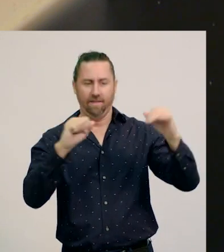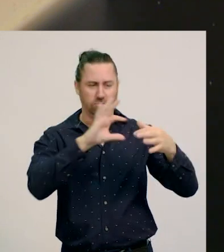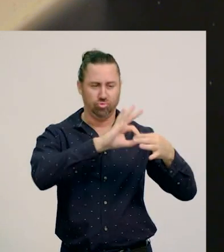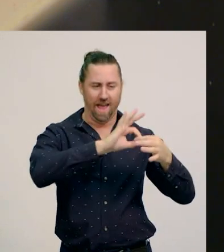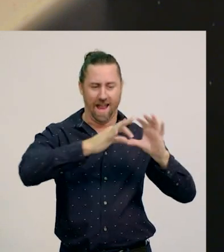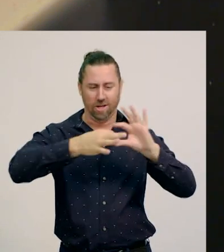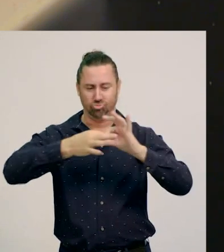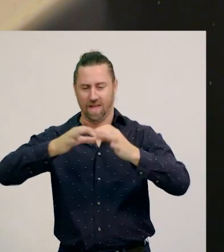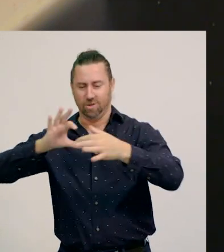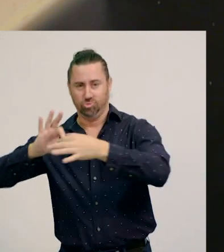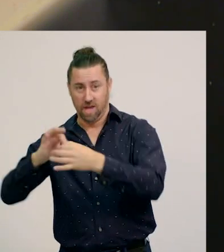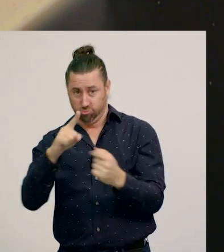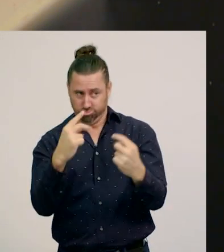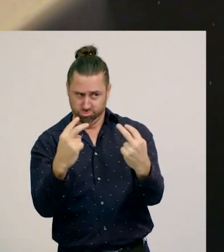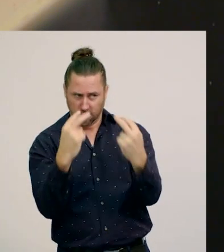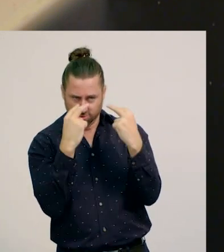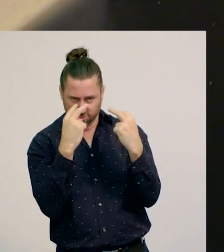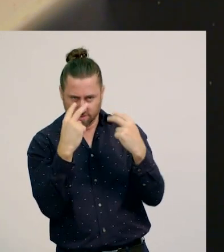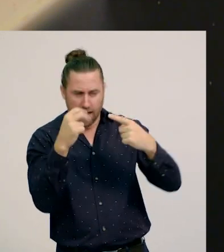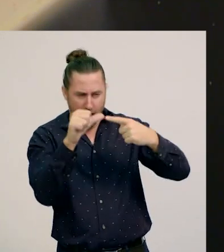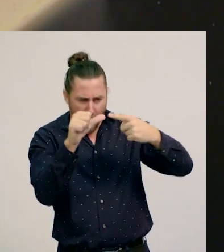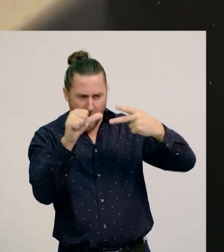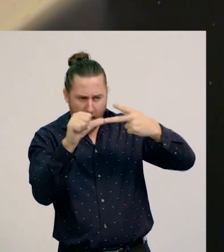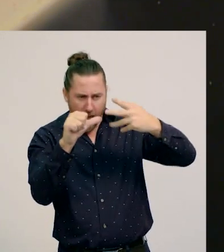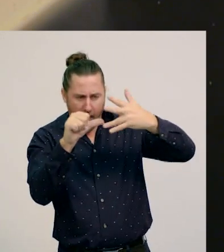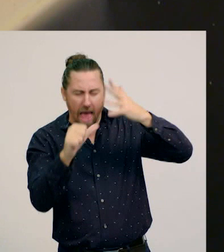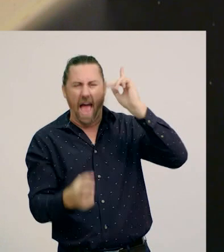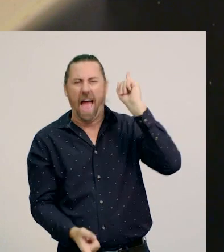So, follow along with me, as we go through the steps in this chain.